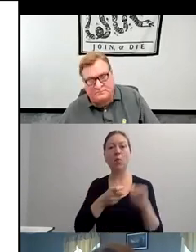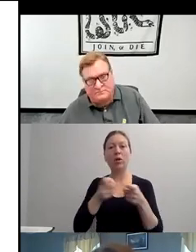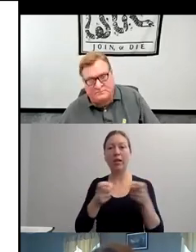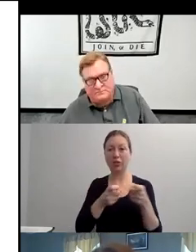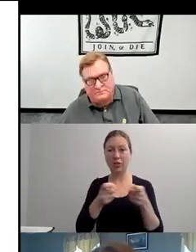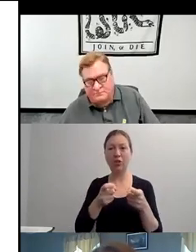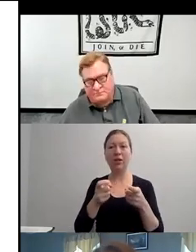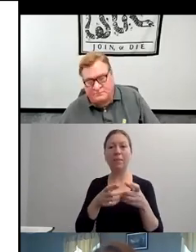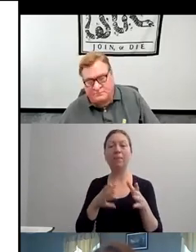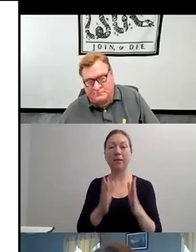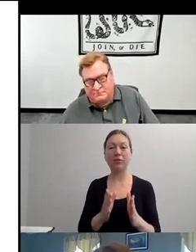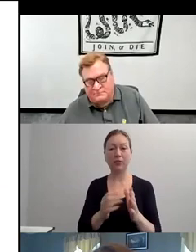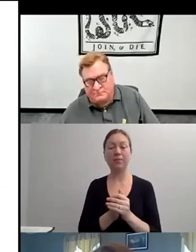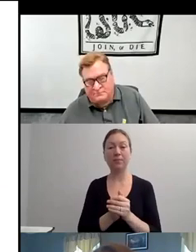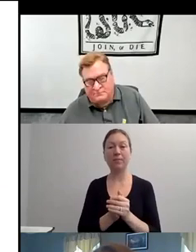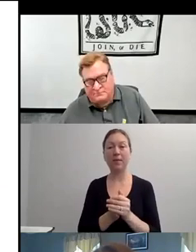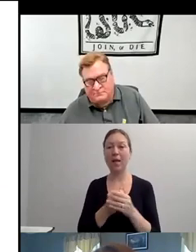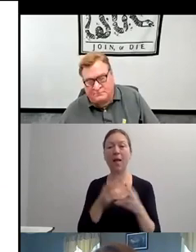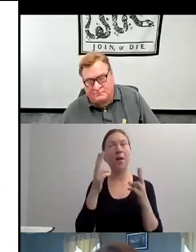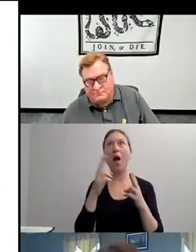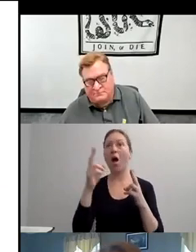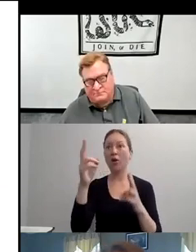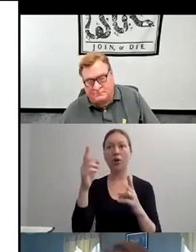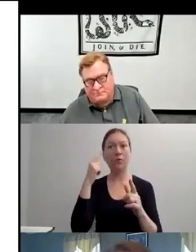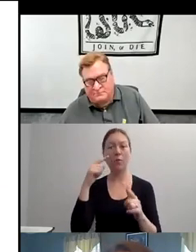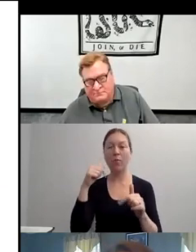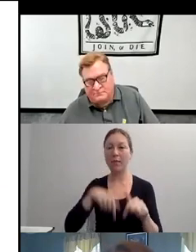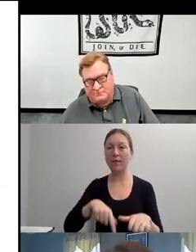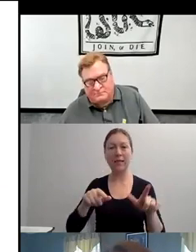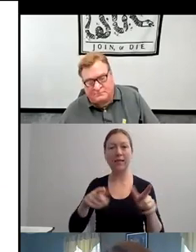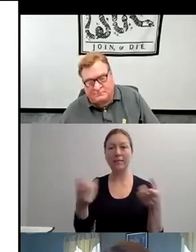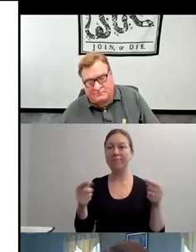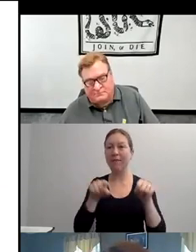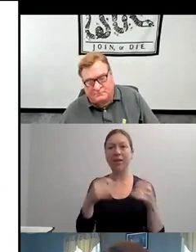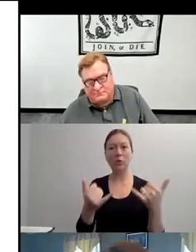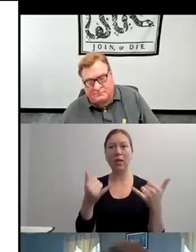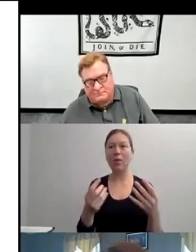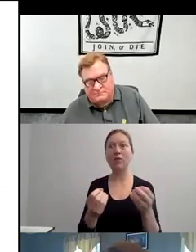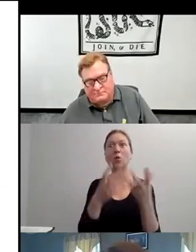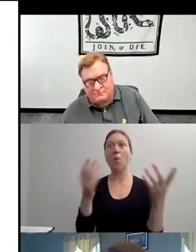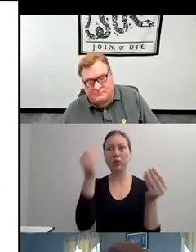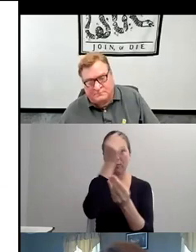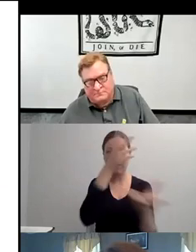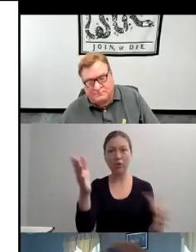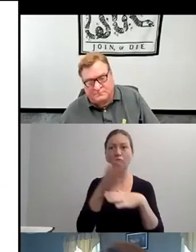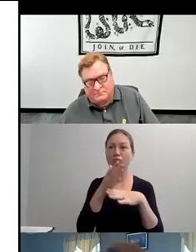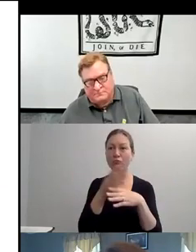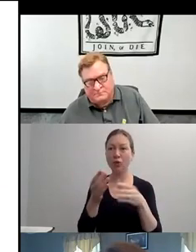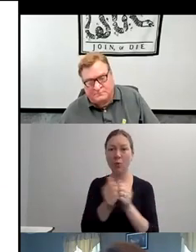YOU CAN LEARN MORE AND REGISTER FOR UPCOMING EVENTS AT STARKLOFF.ORG/ADA30.